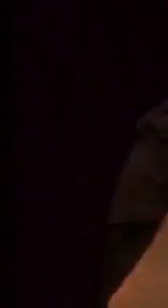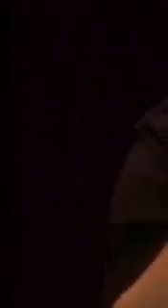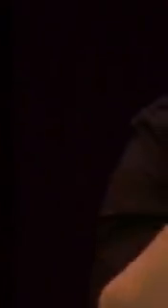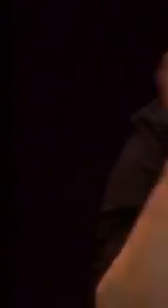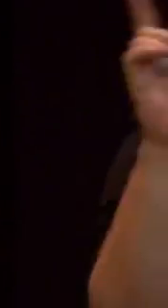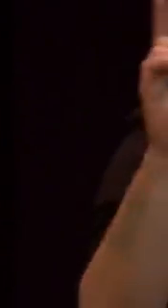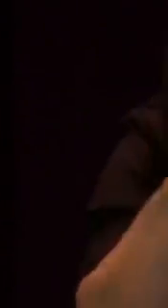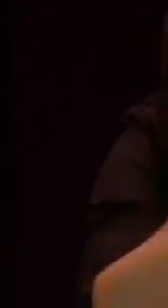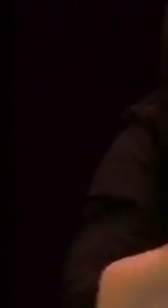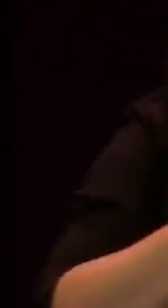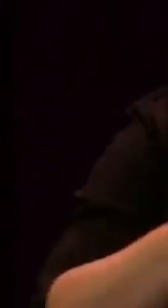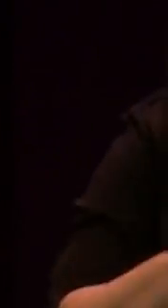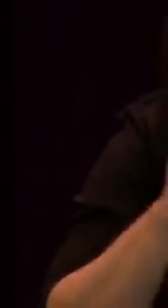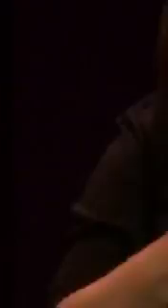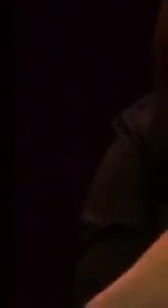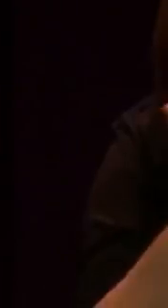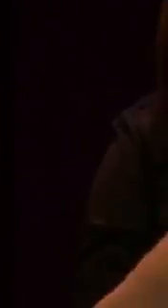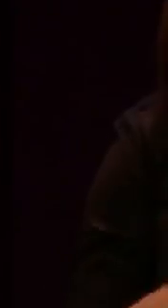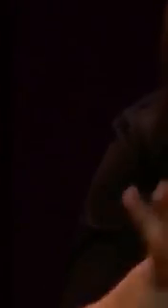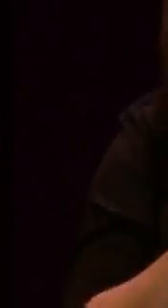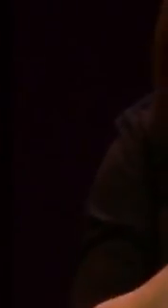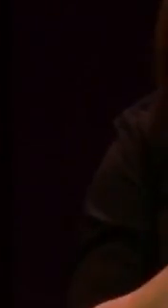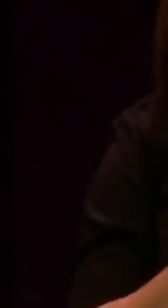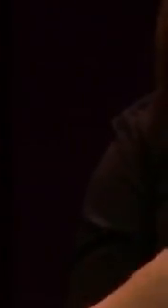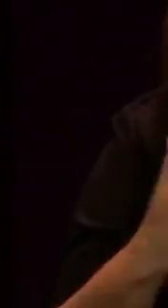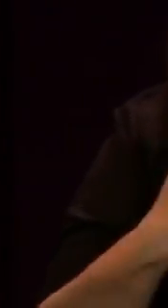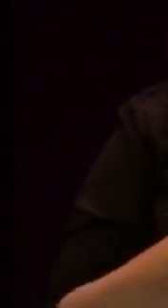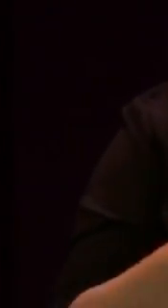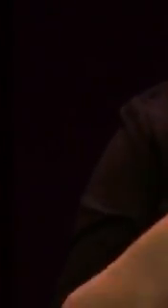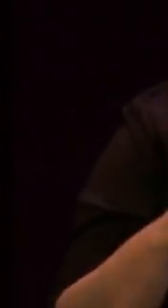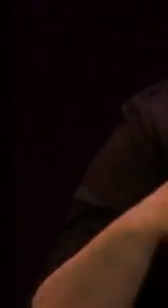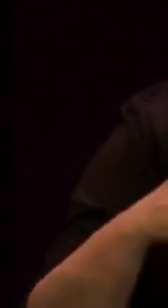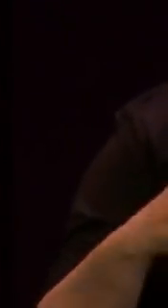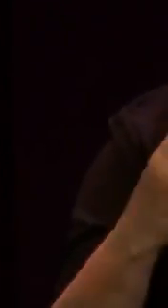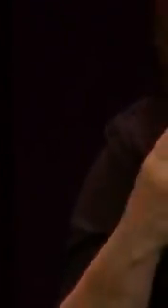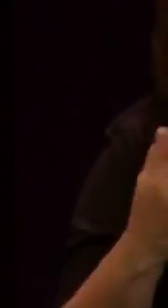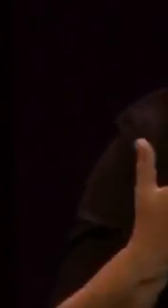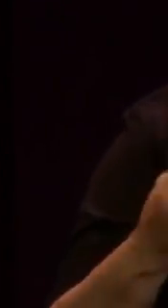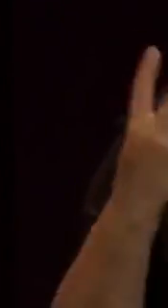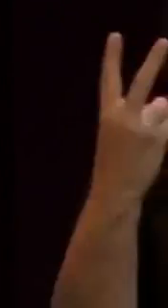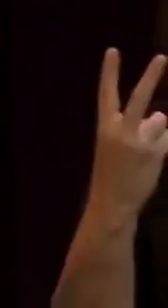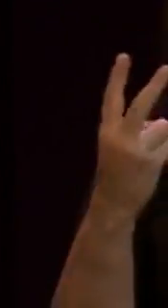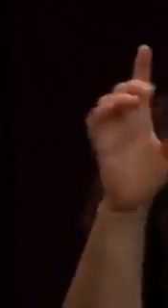SENATORS. THAT'S WHY IT WILL MATTER. AND WE WILL GET AT LEAST ONE, IF NOT TWO DEMOCRATIC MEMBERS OF